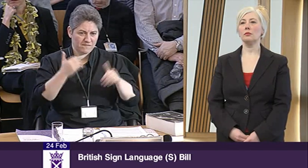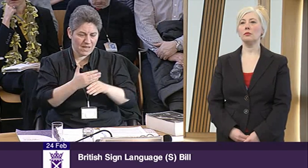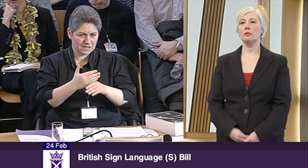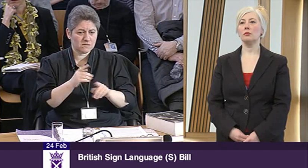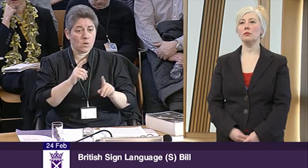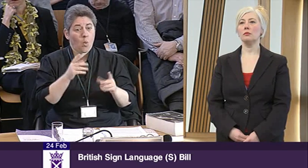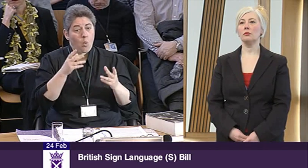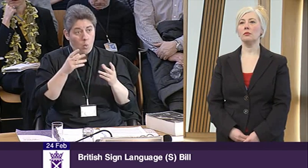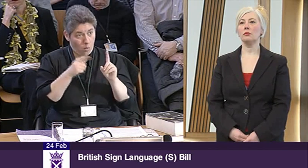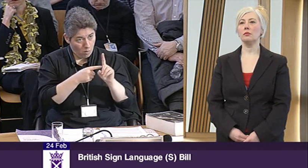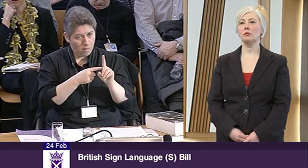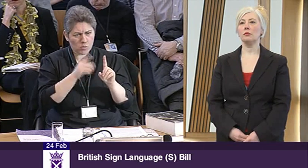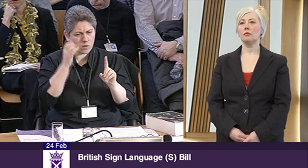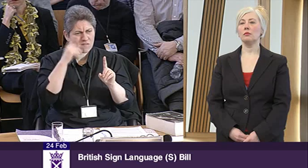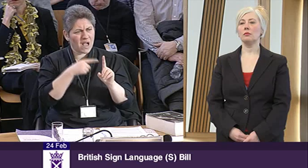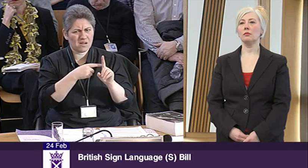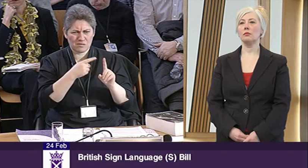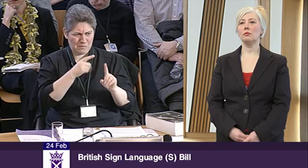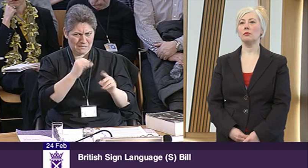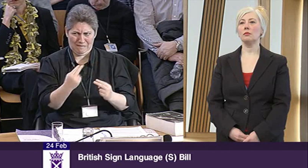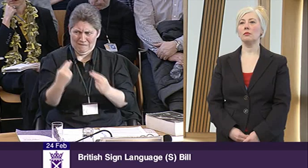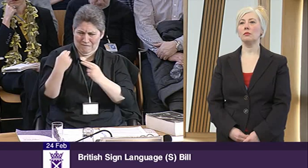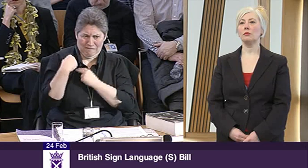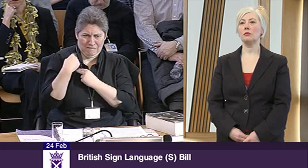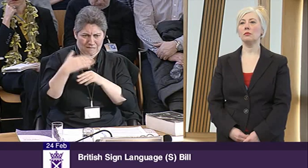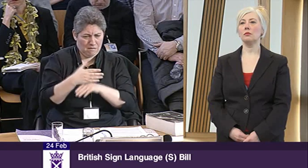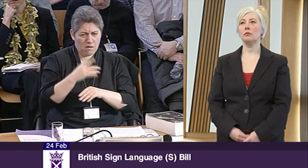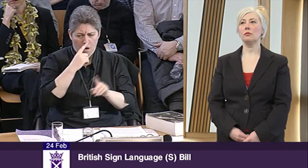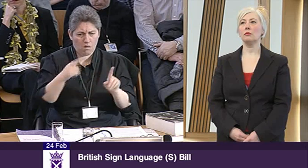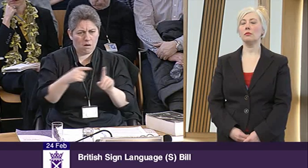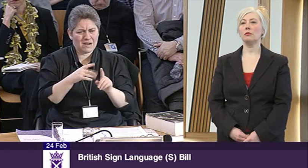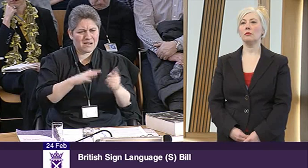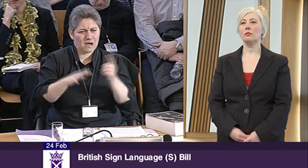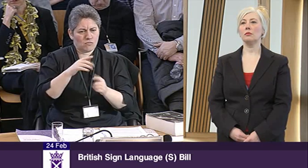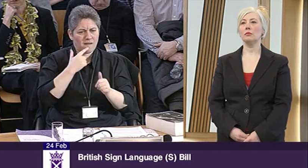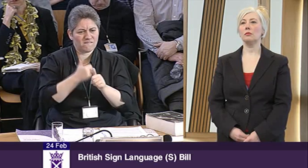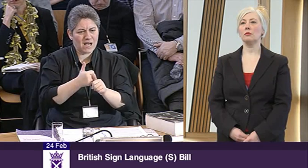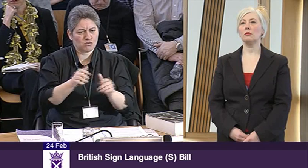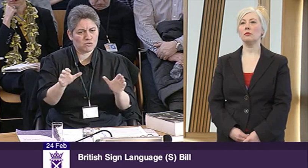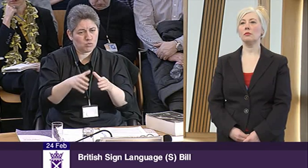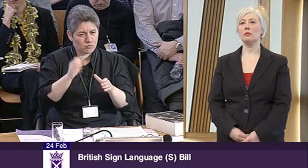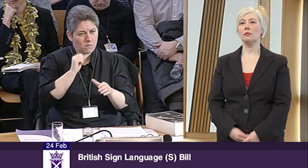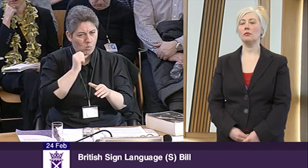It would also be cost effective. Do not forget that we hope to have a national advisory group